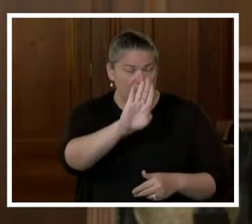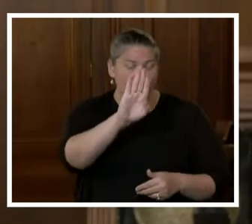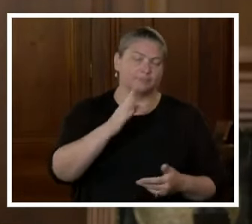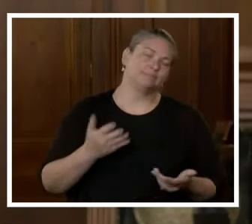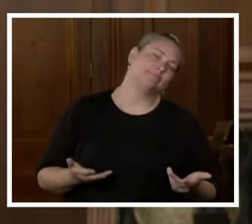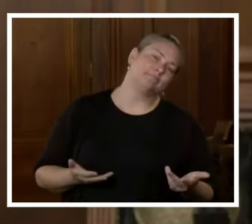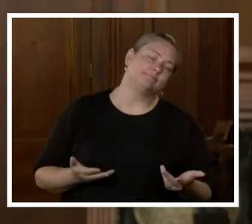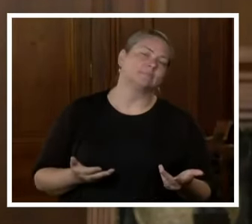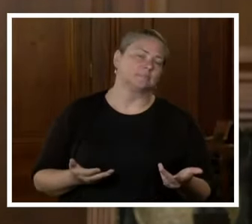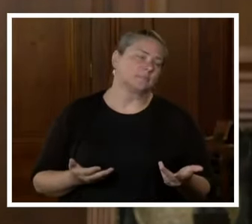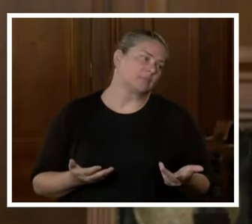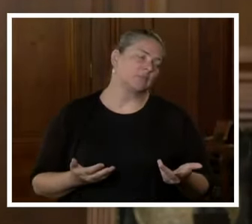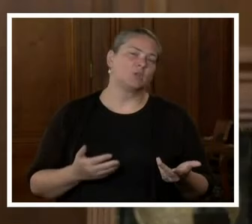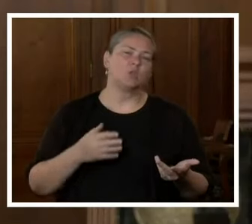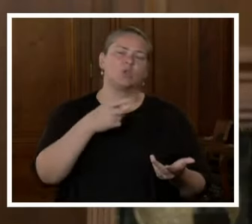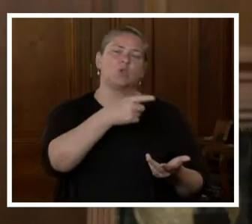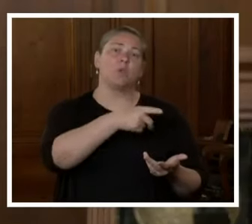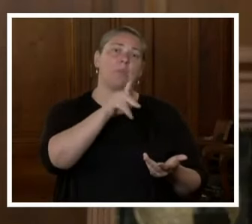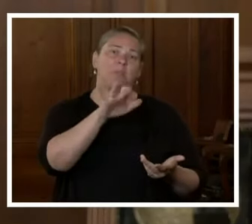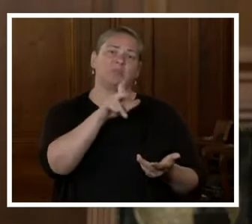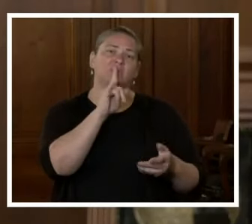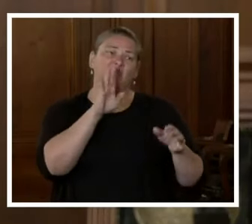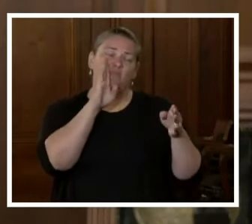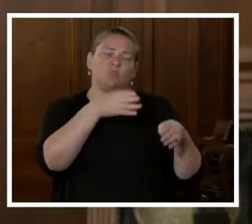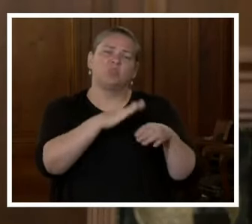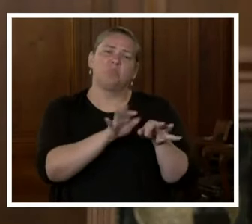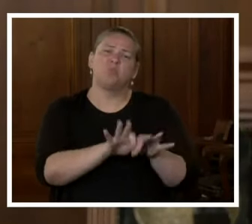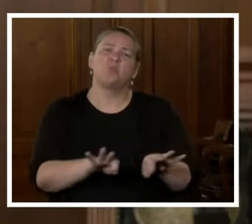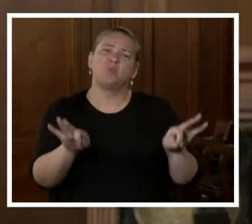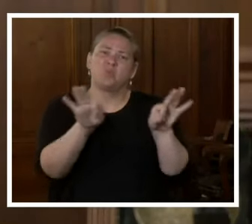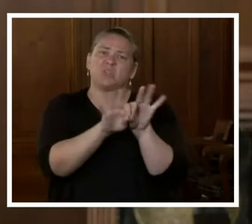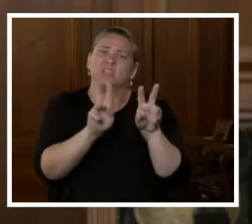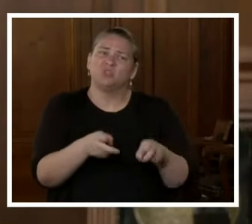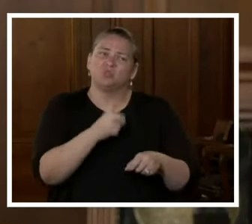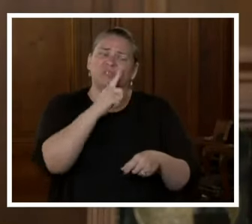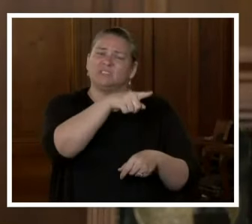I TOLD YOU I'D ANSWER THE